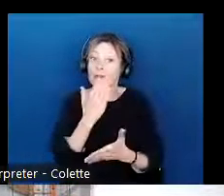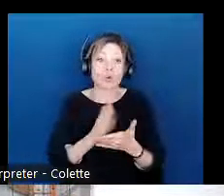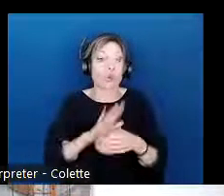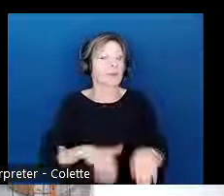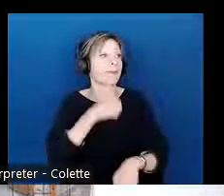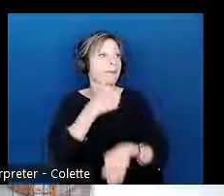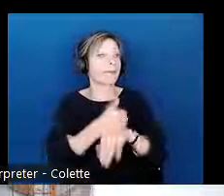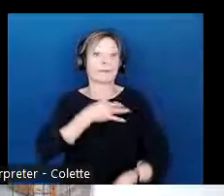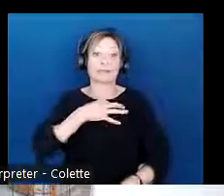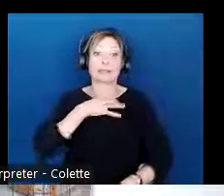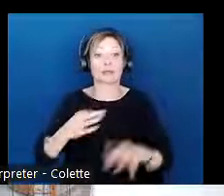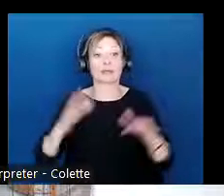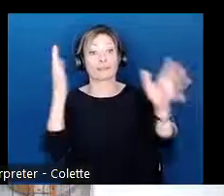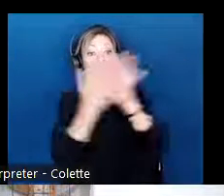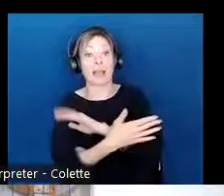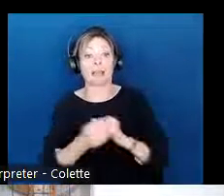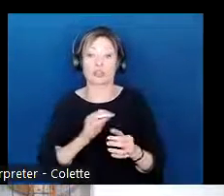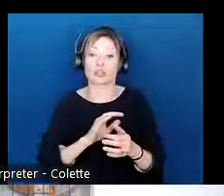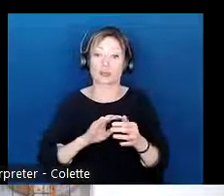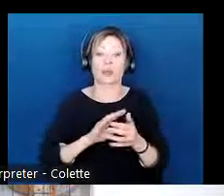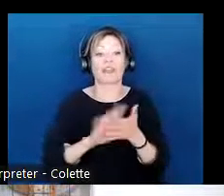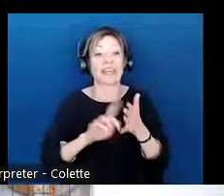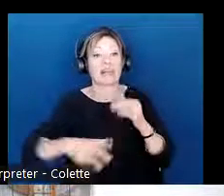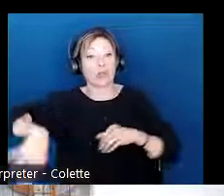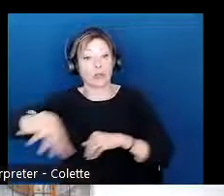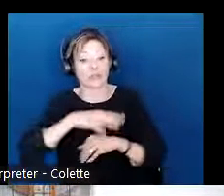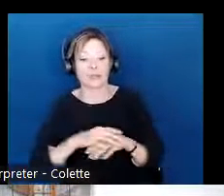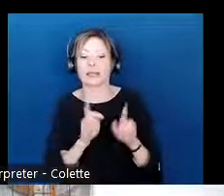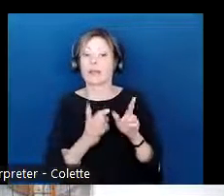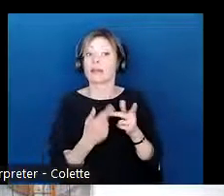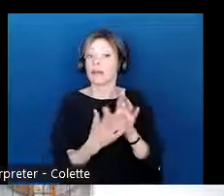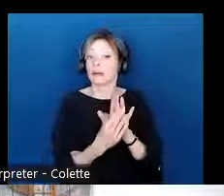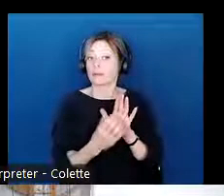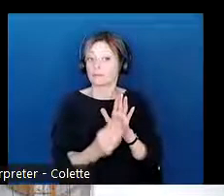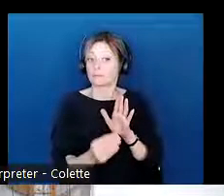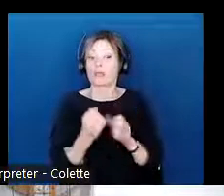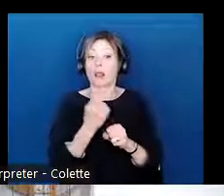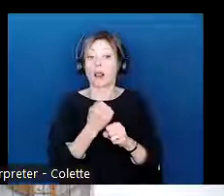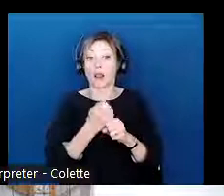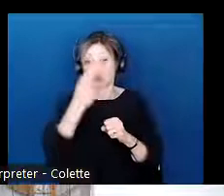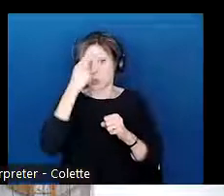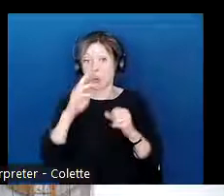so that he this is another glass piece here so this is convex uh mirrors this is called